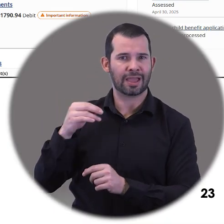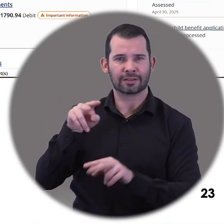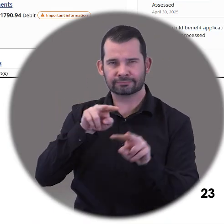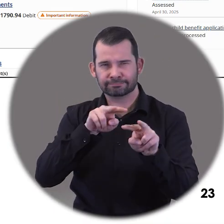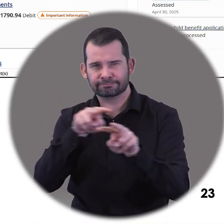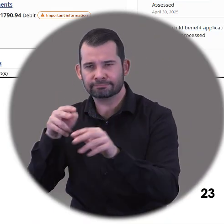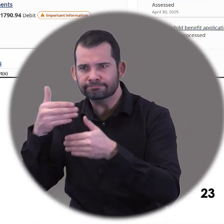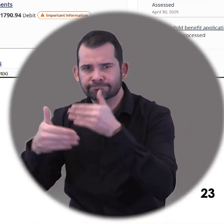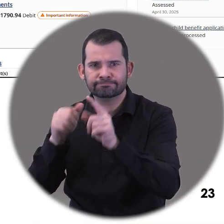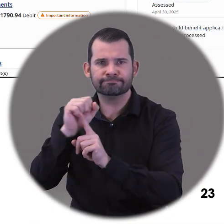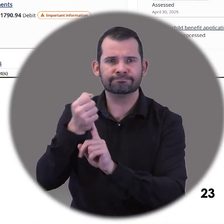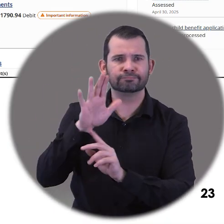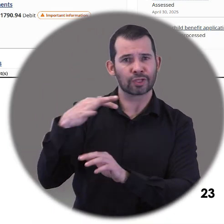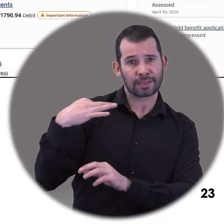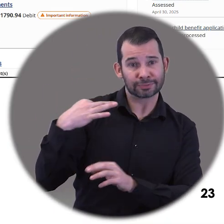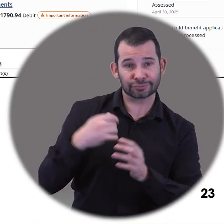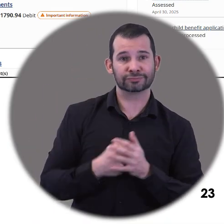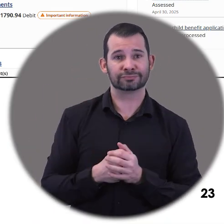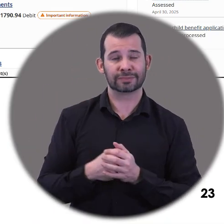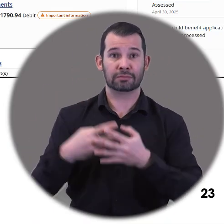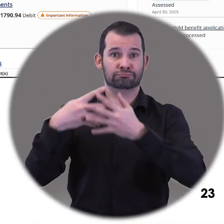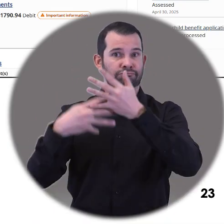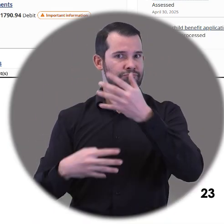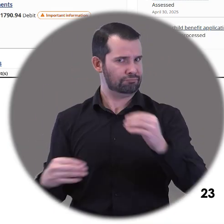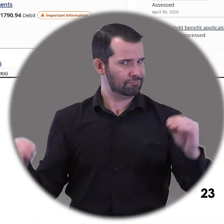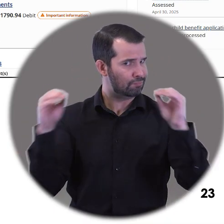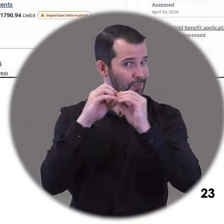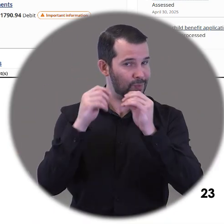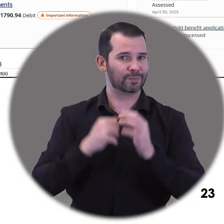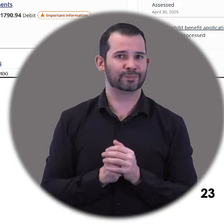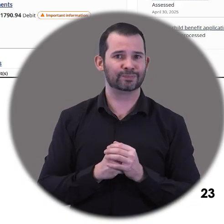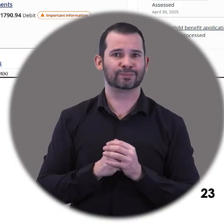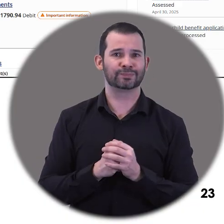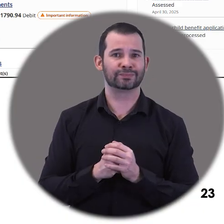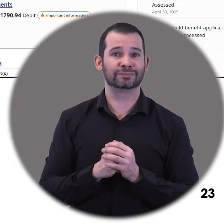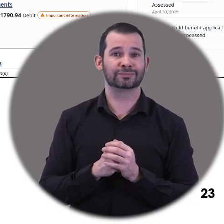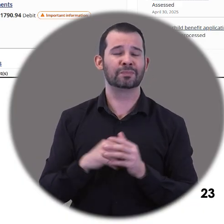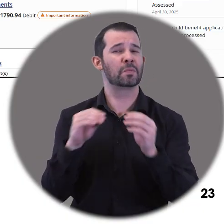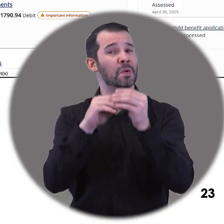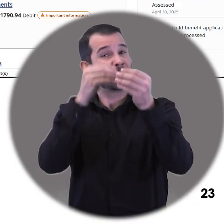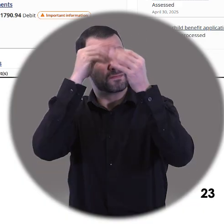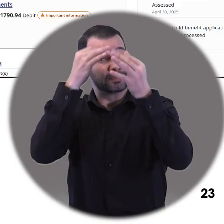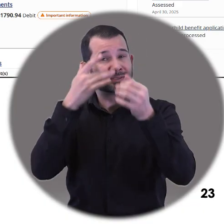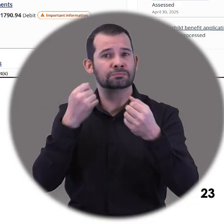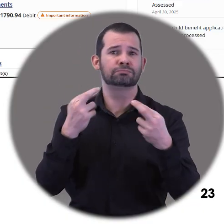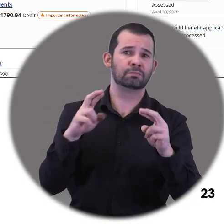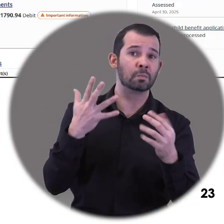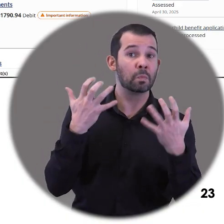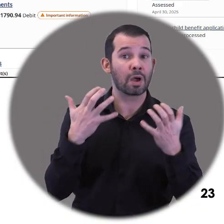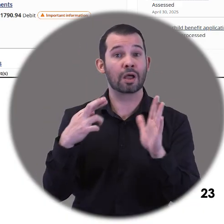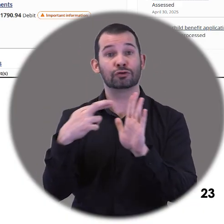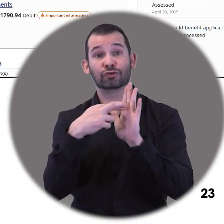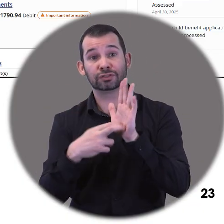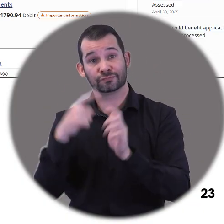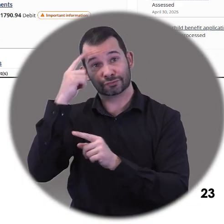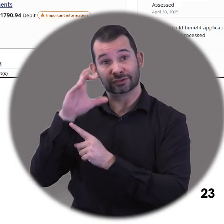and track the status of your application, and much more! For more information, or to register